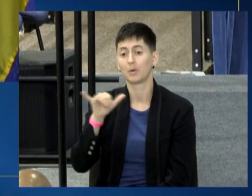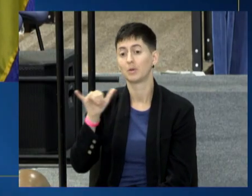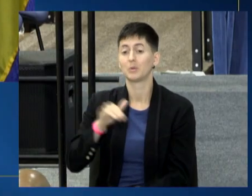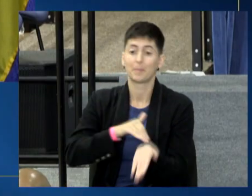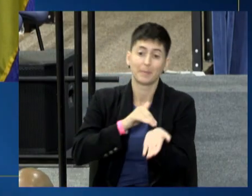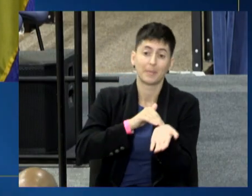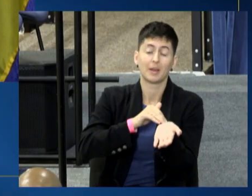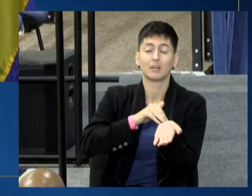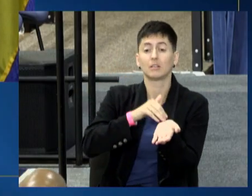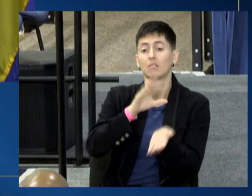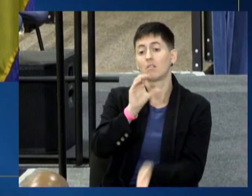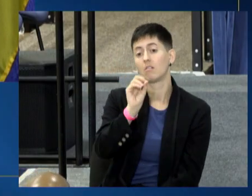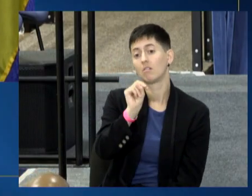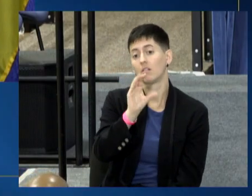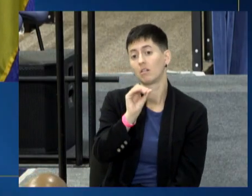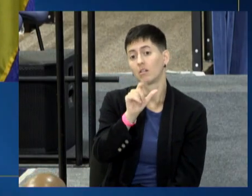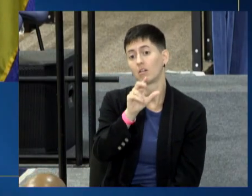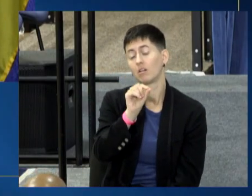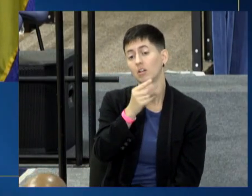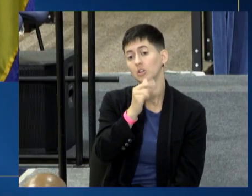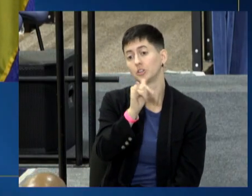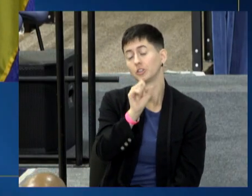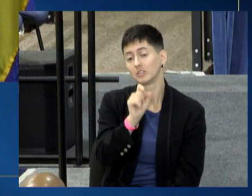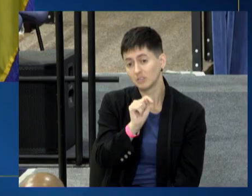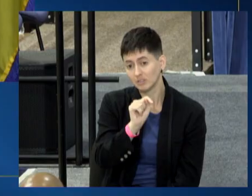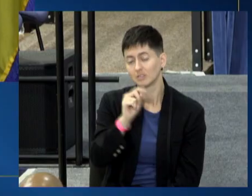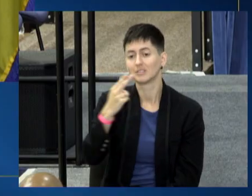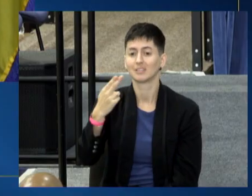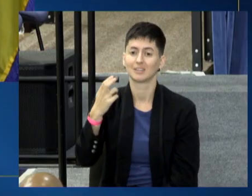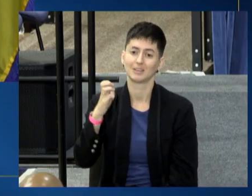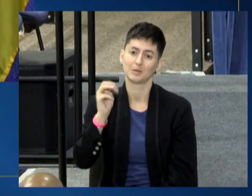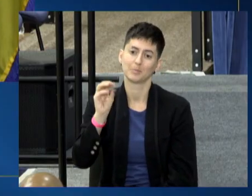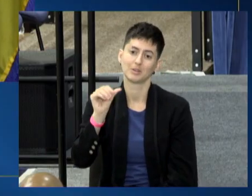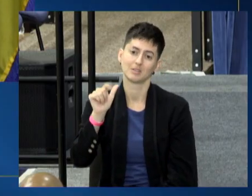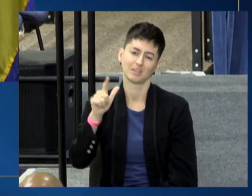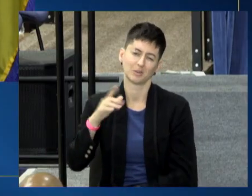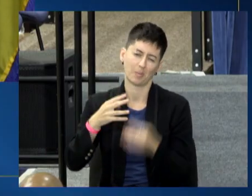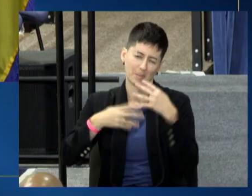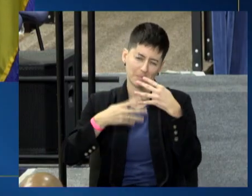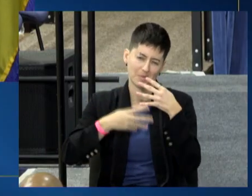So, I want to start with a story from the cancer wards. And this is a bit of an amalgamation of